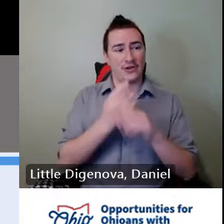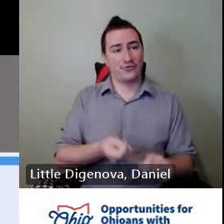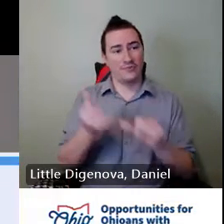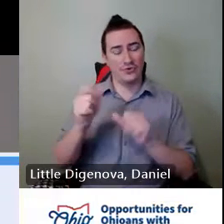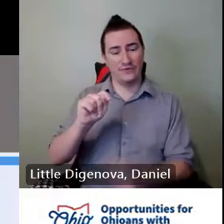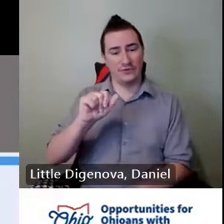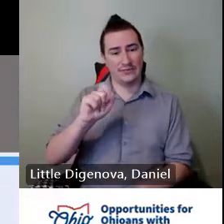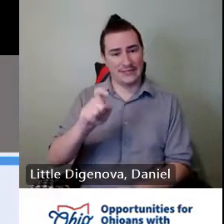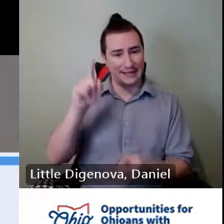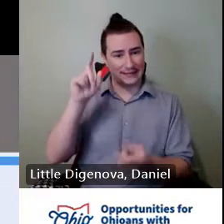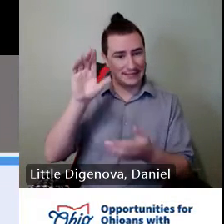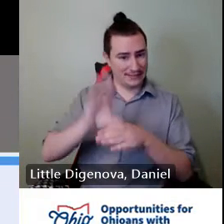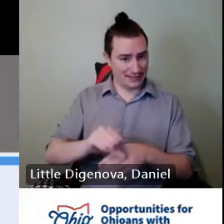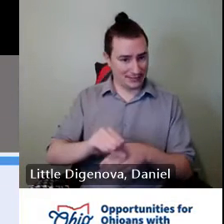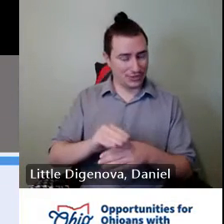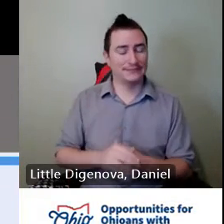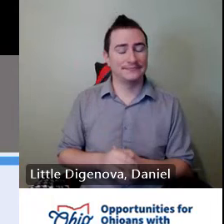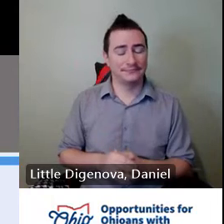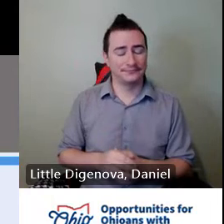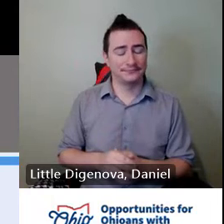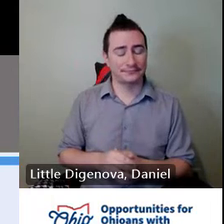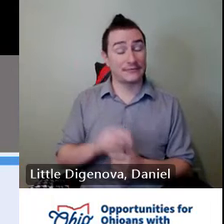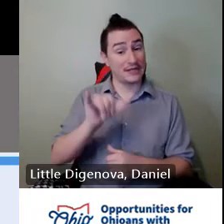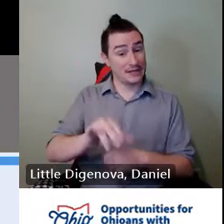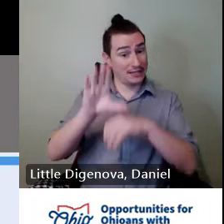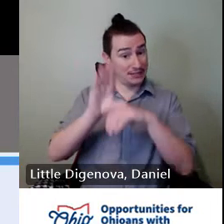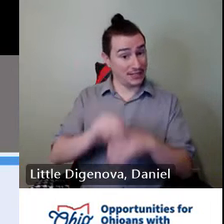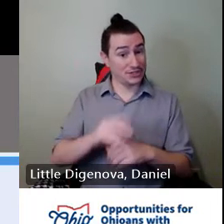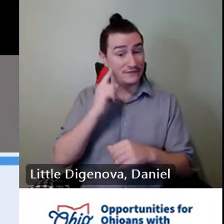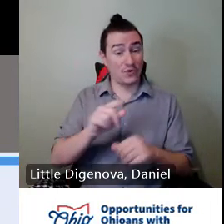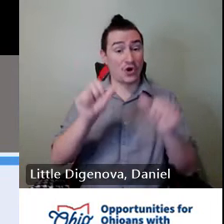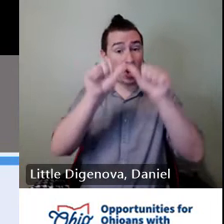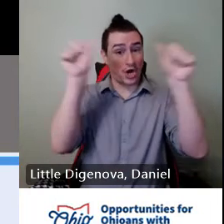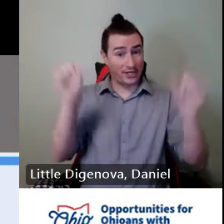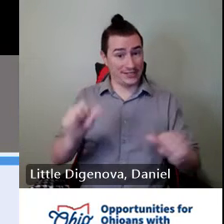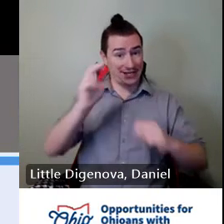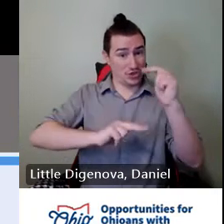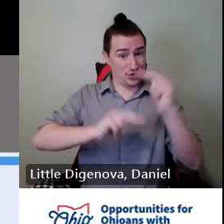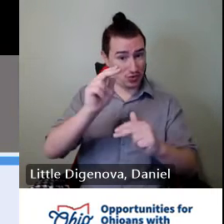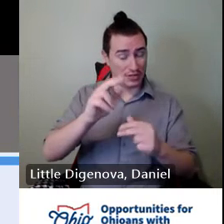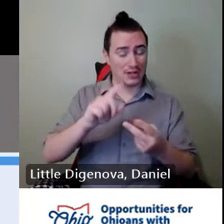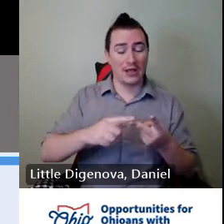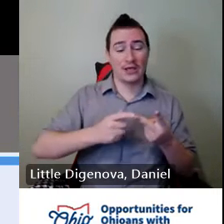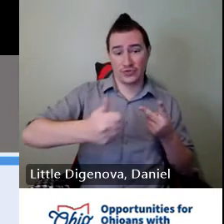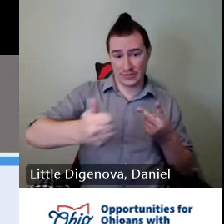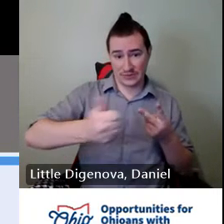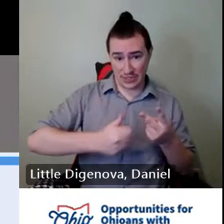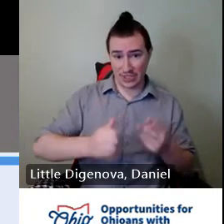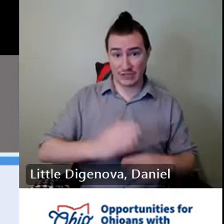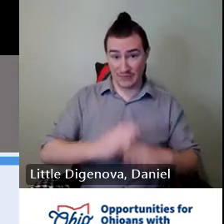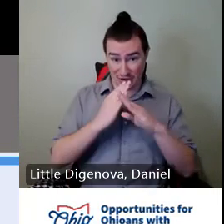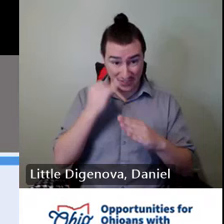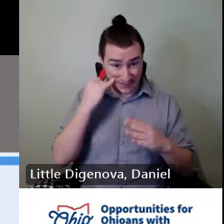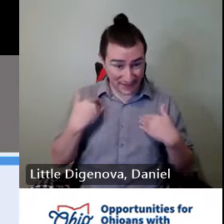This is a deduction for the removal of architectural and transportation barriers related to the mobility of individuals with disabilities.